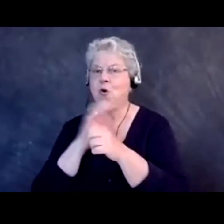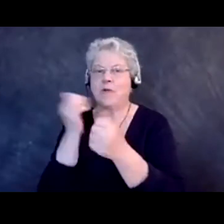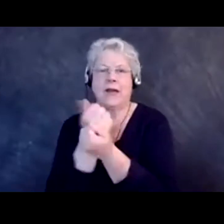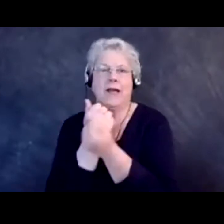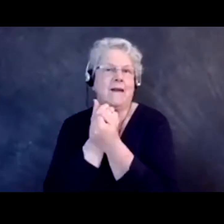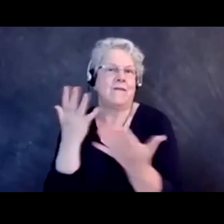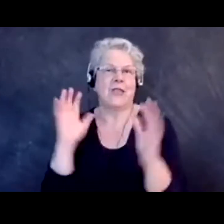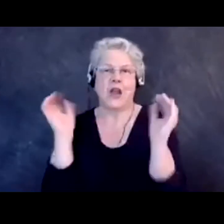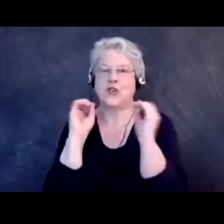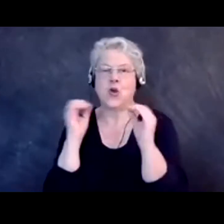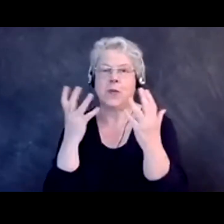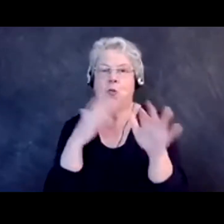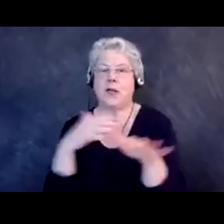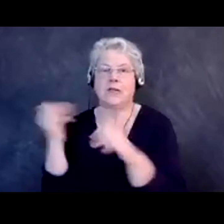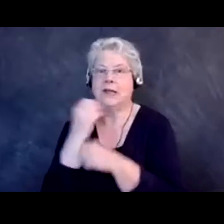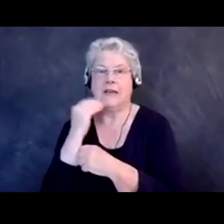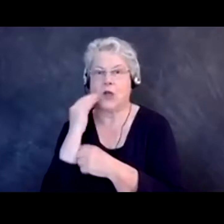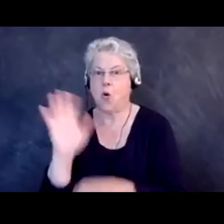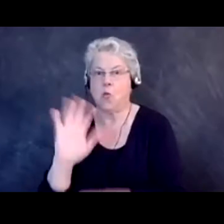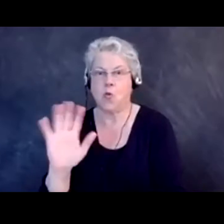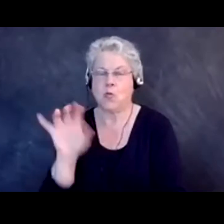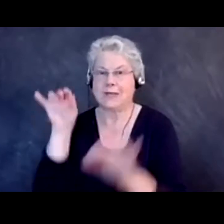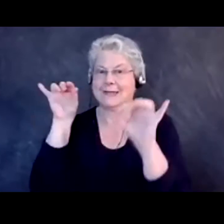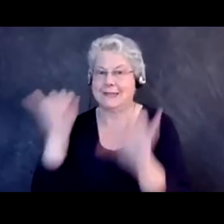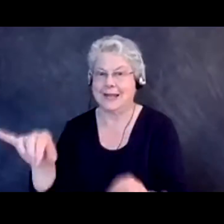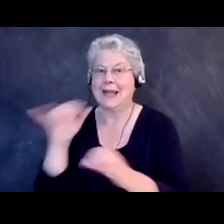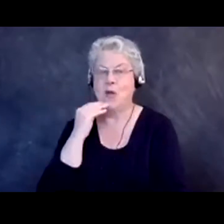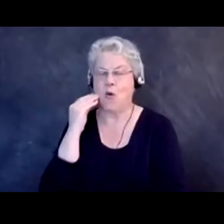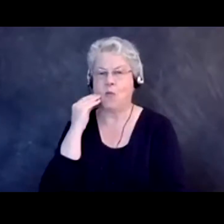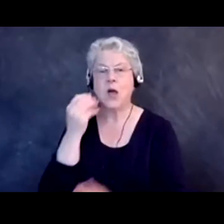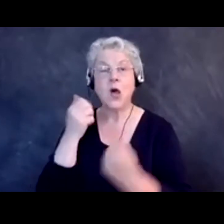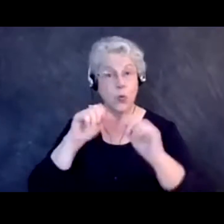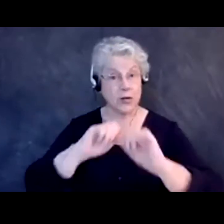leave their homes pretty much. We tried to do some stuff online. We didn't really catch